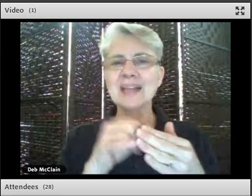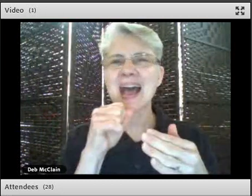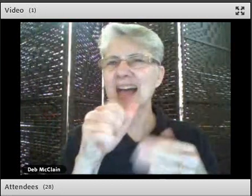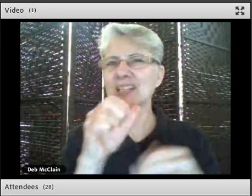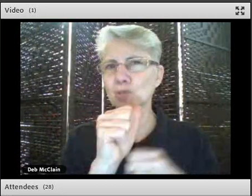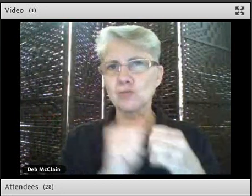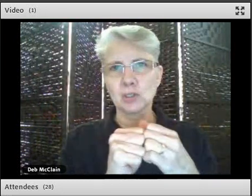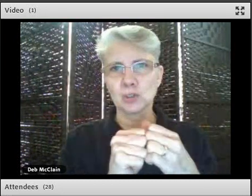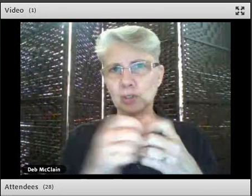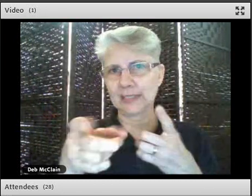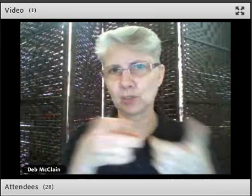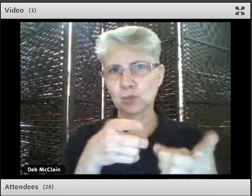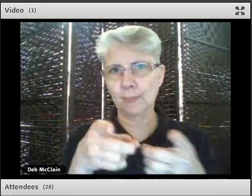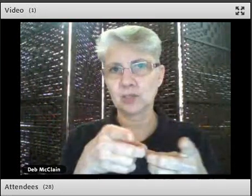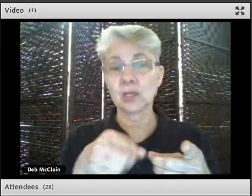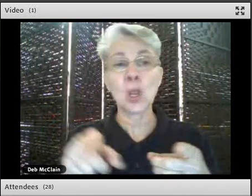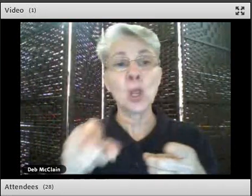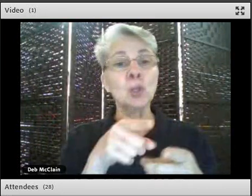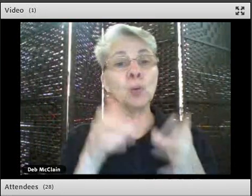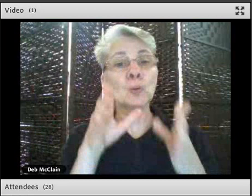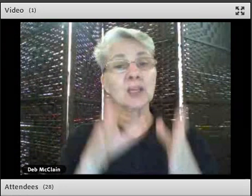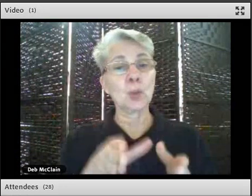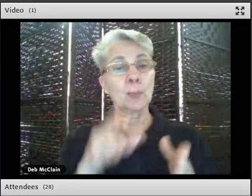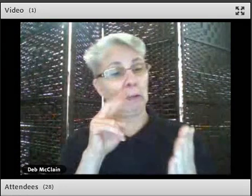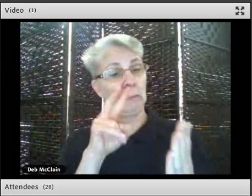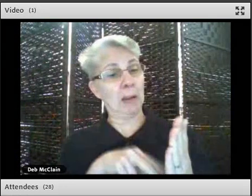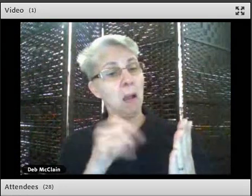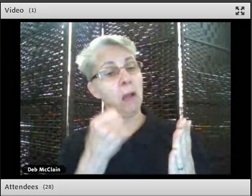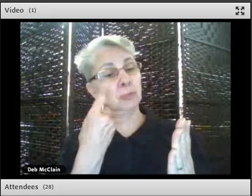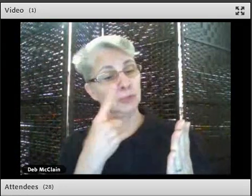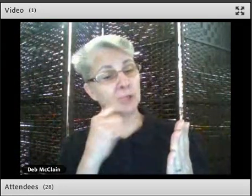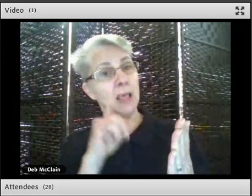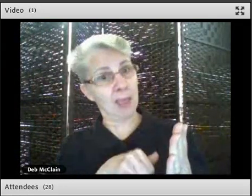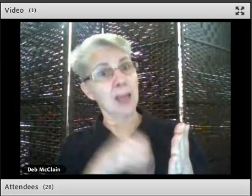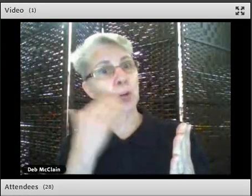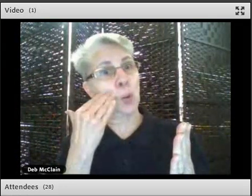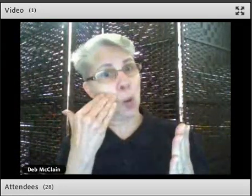But when the computer looks at that, it just sees text, text, text, text, text,